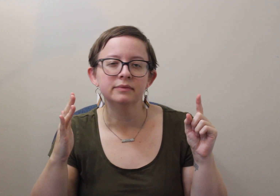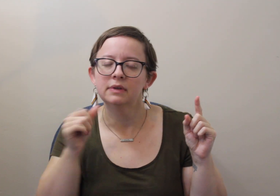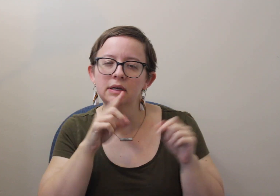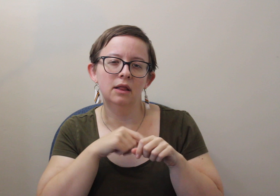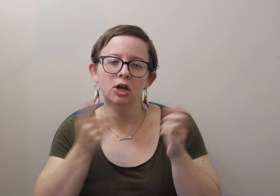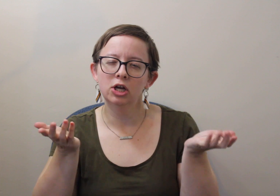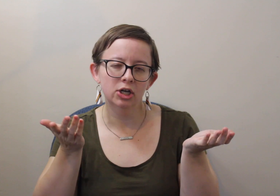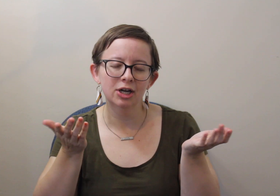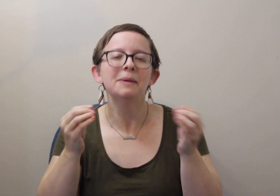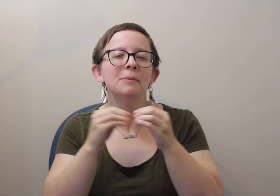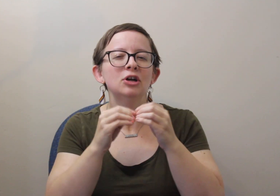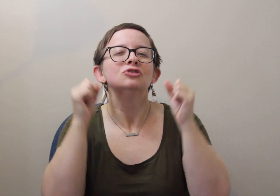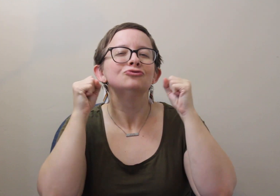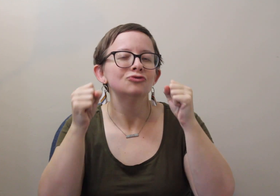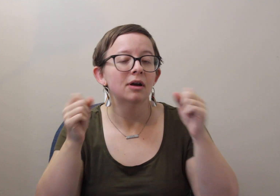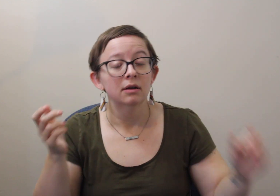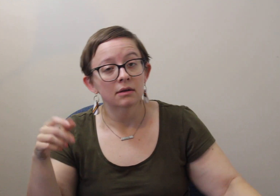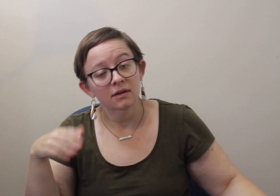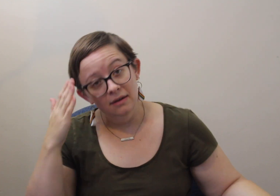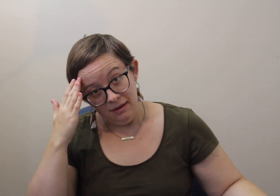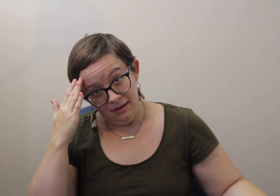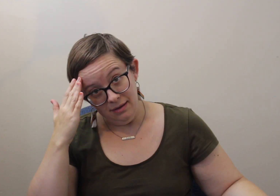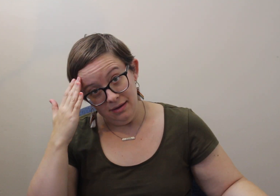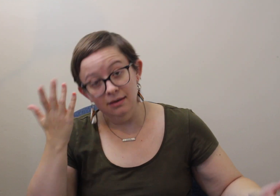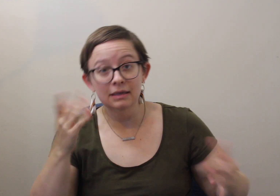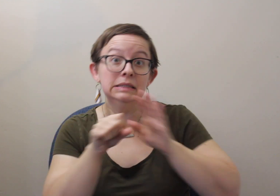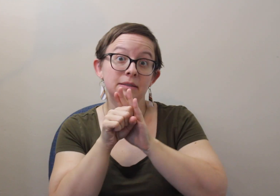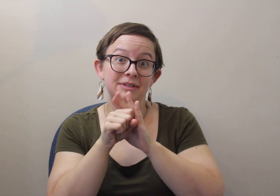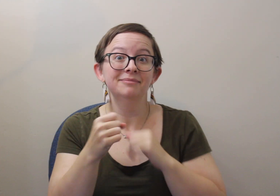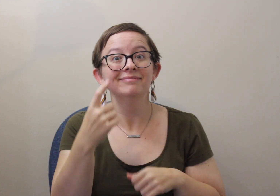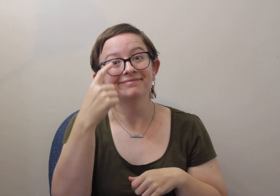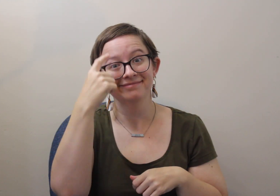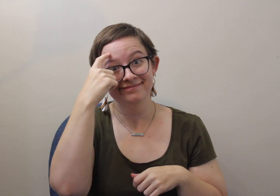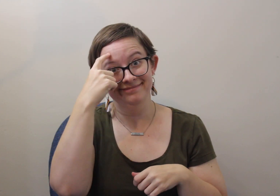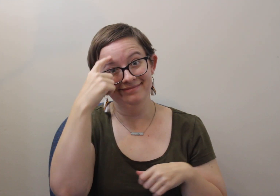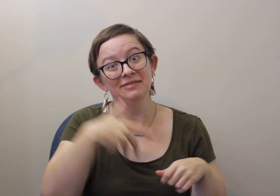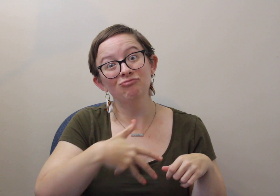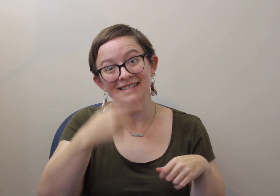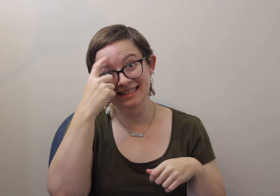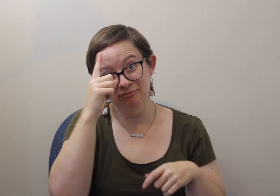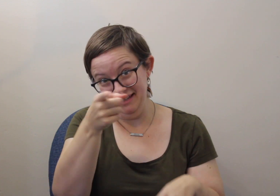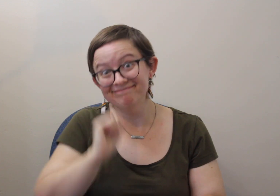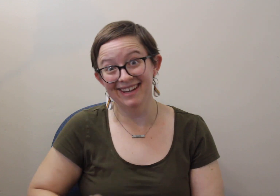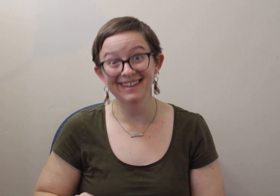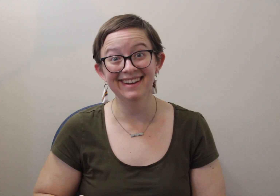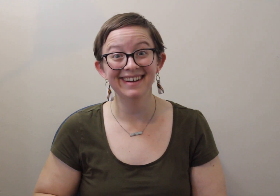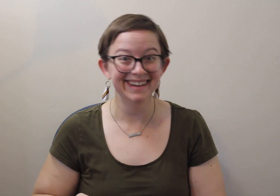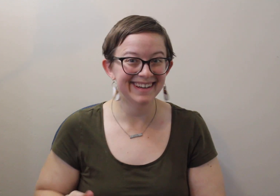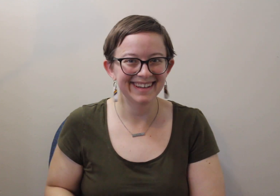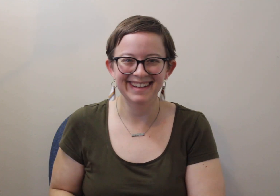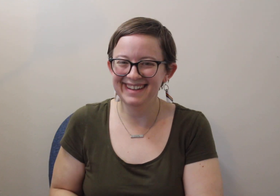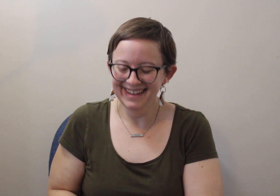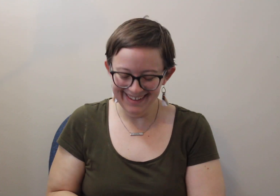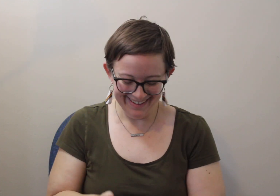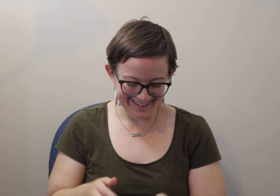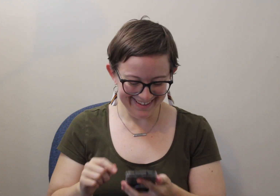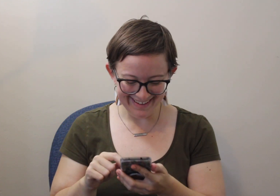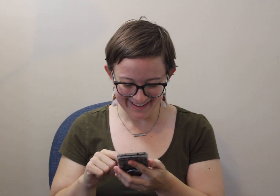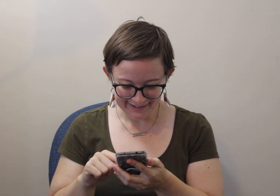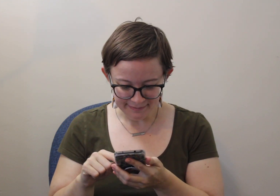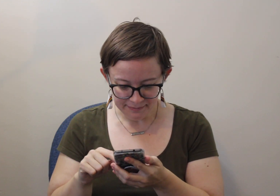Oh no... not longer... stronger. Gosh, there's a symptom... pregnancy brain. Oh boy!